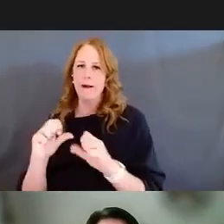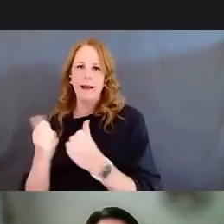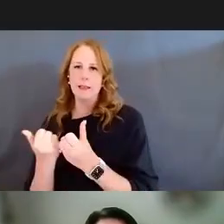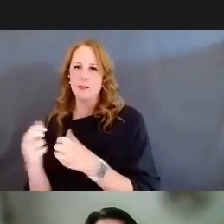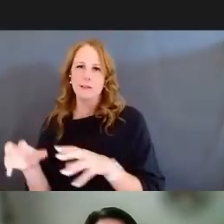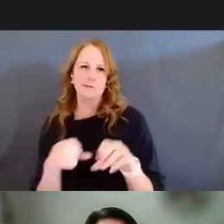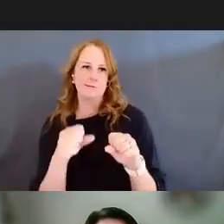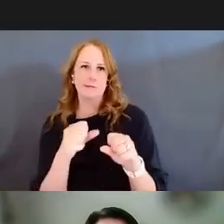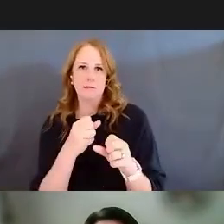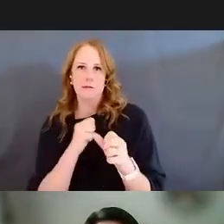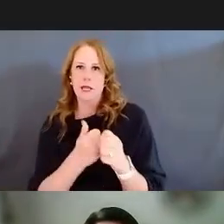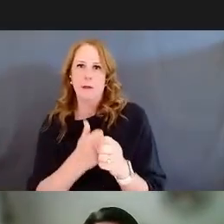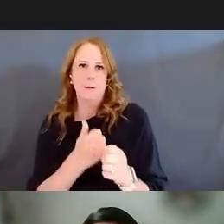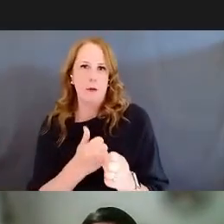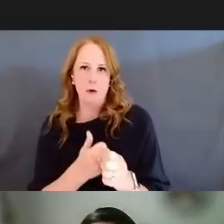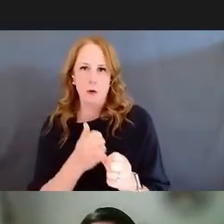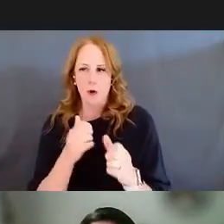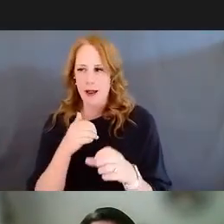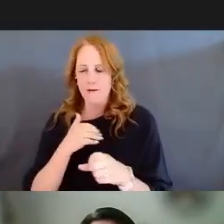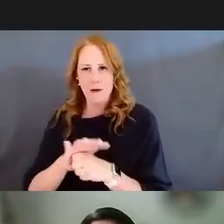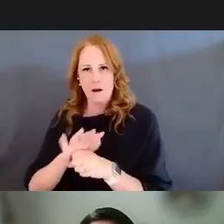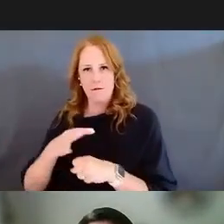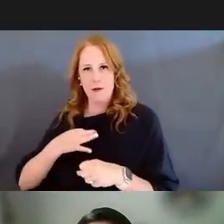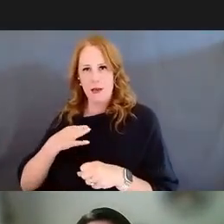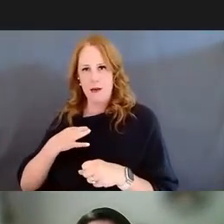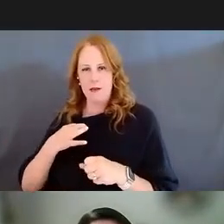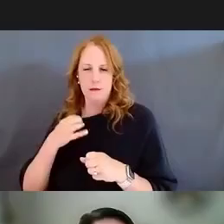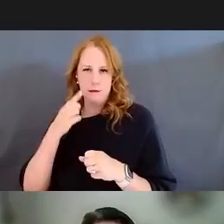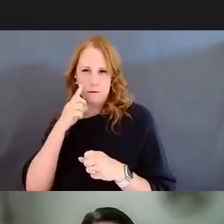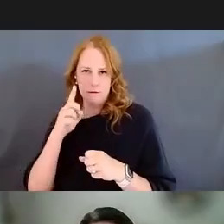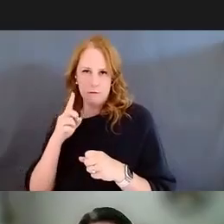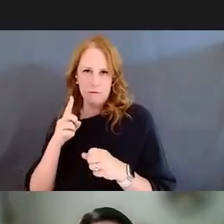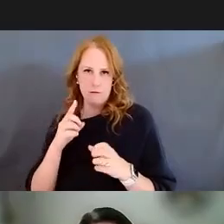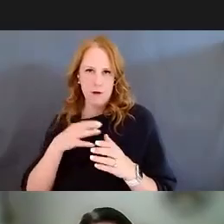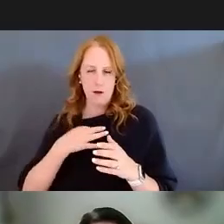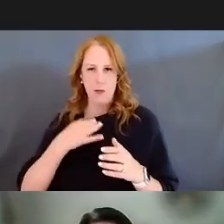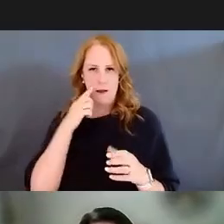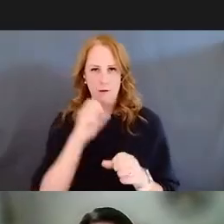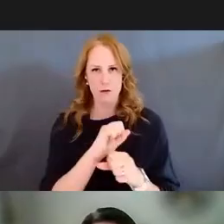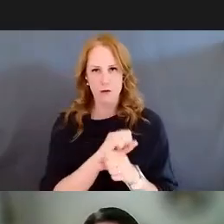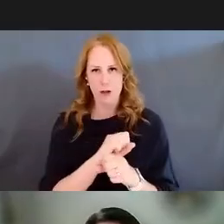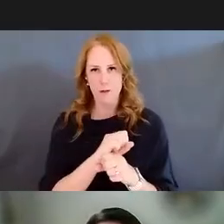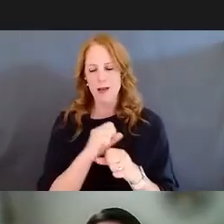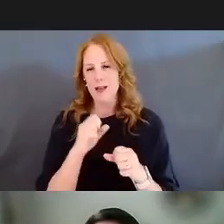to be able to have enough candidates to source and or to make it work smoothly without bottlenecking.